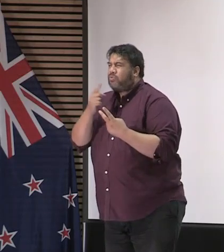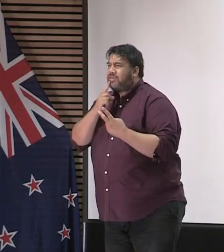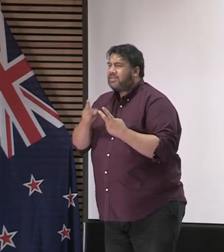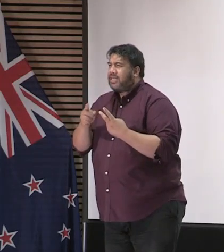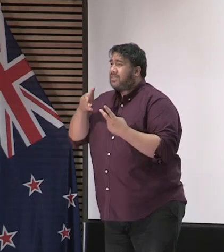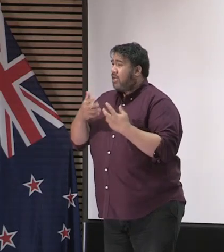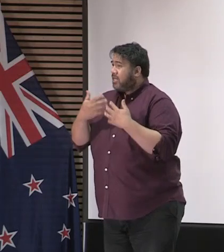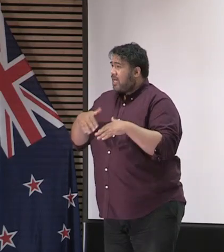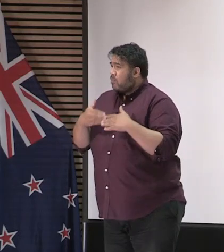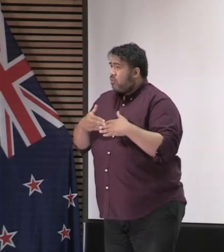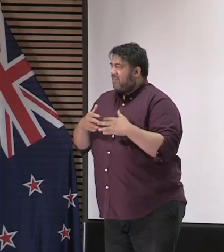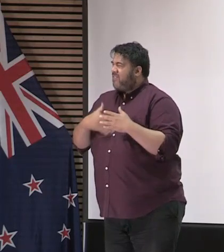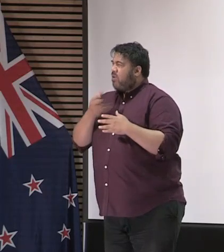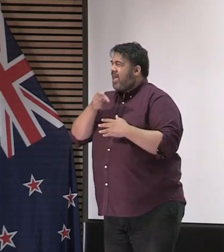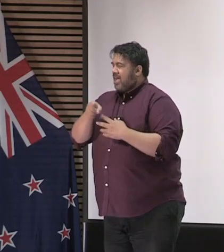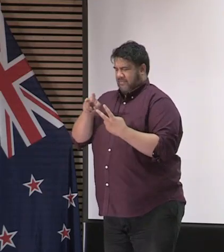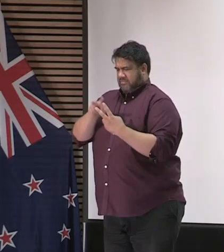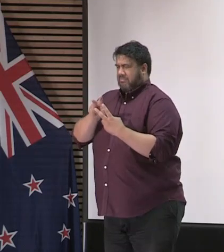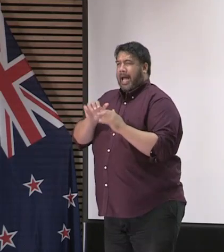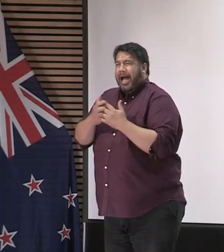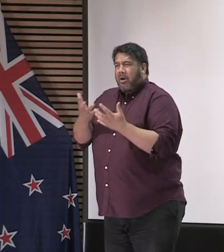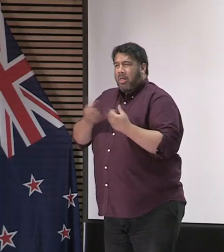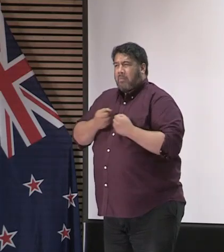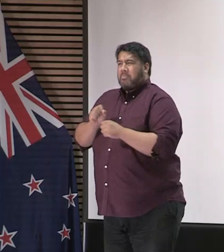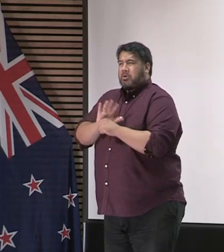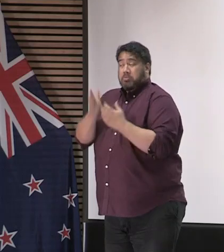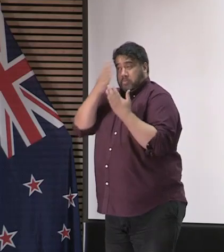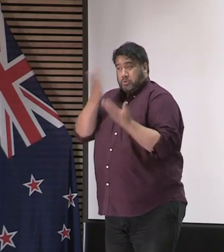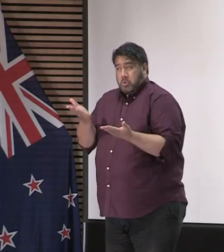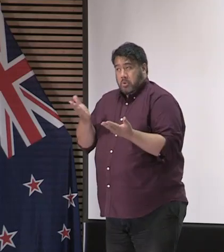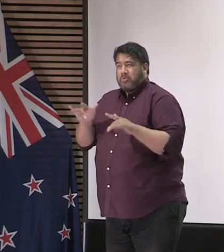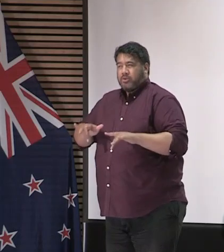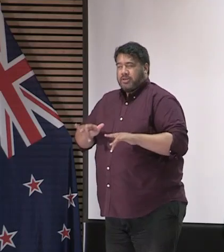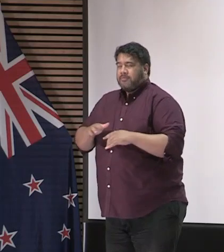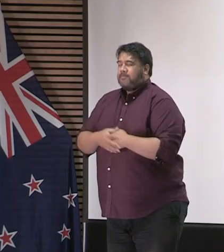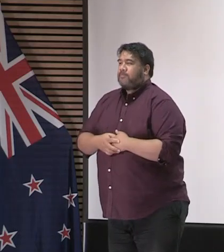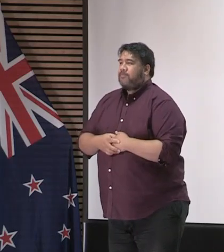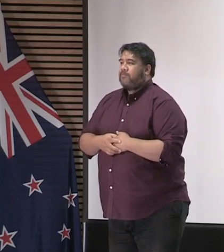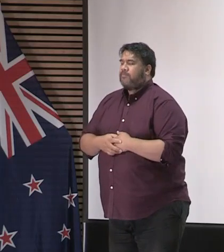investigated, and the other one is the one I've just announced from South Canterbury today. It's a